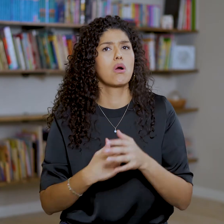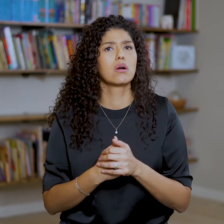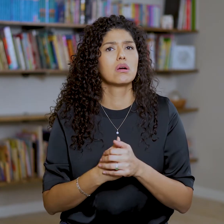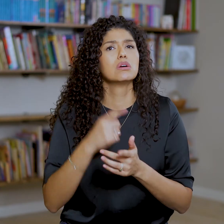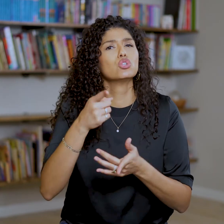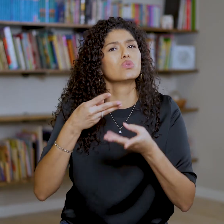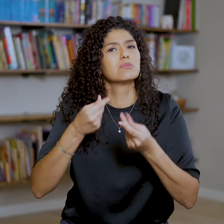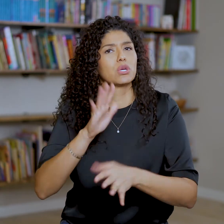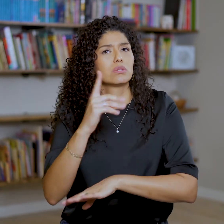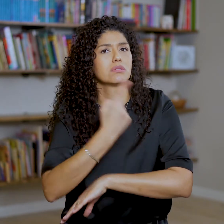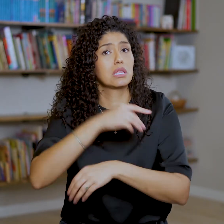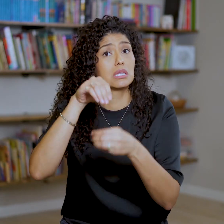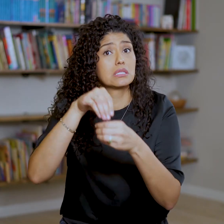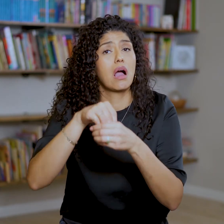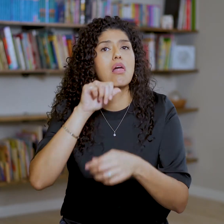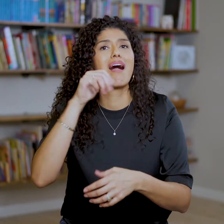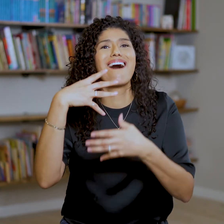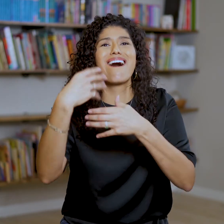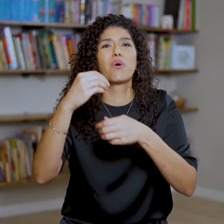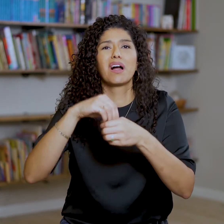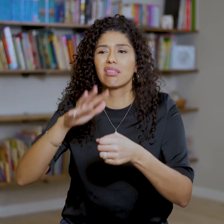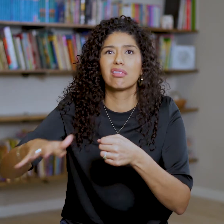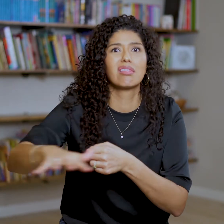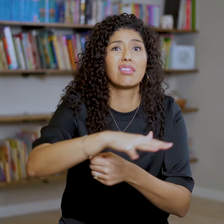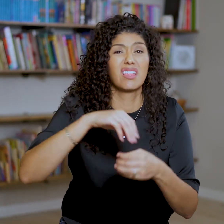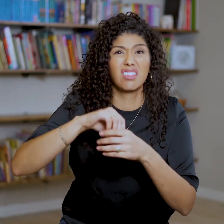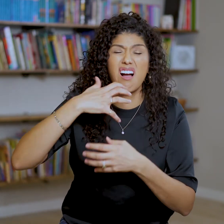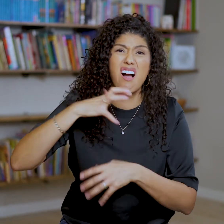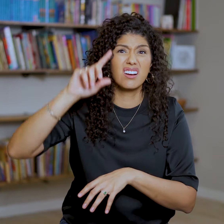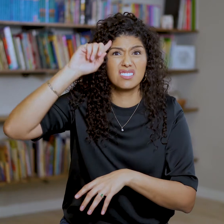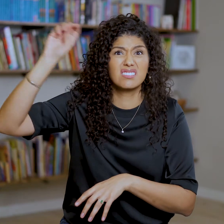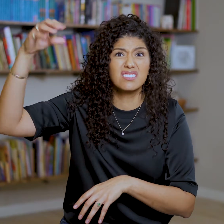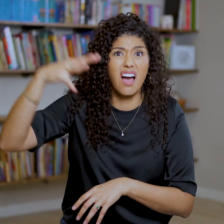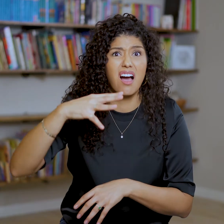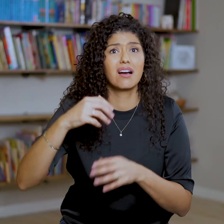you get to spend your days inside, not in the fields under the hot sun.